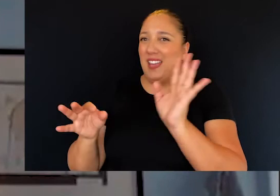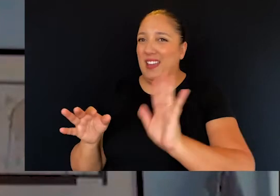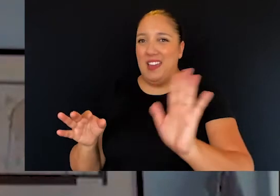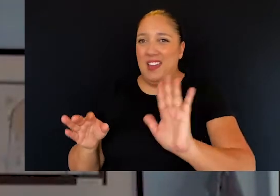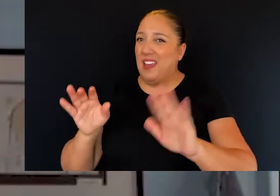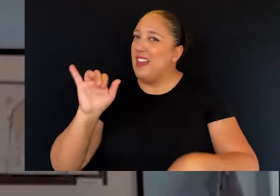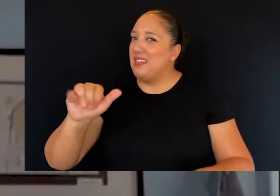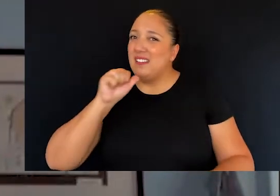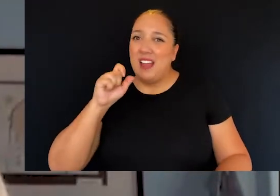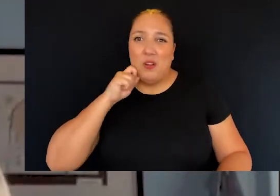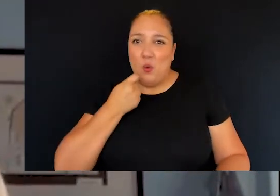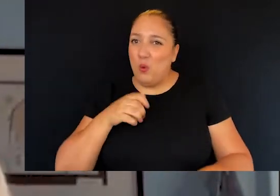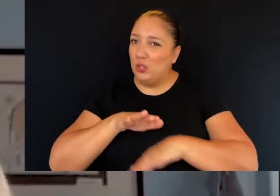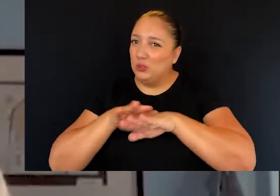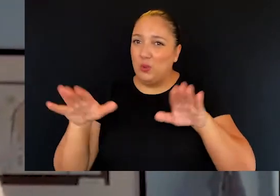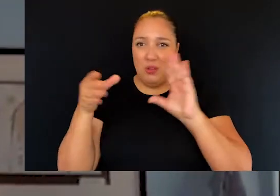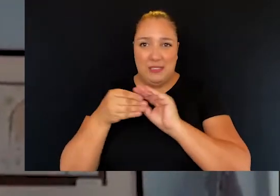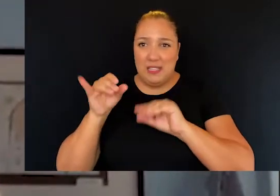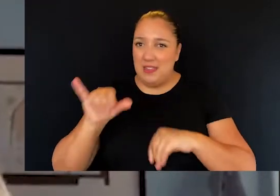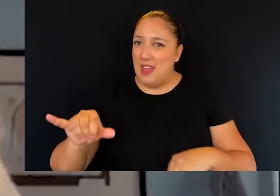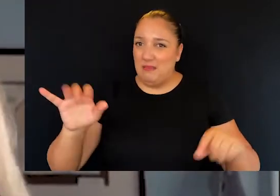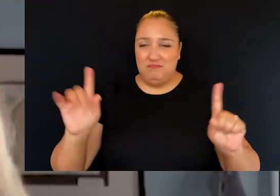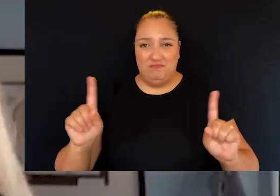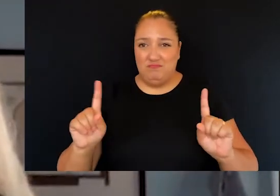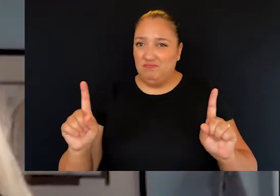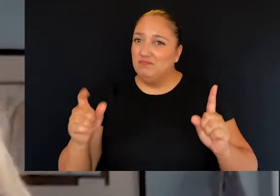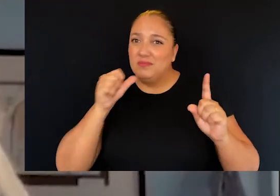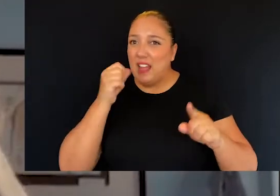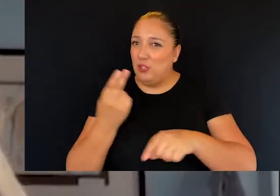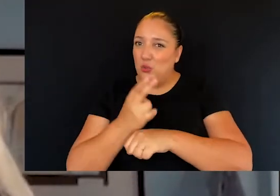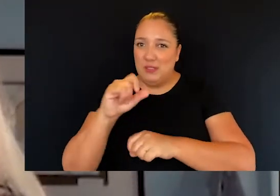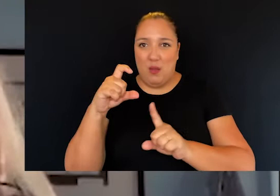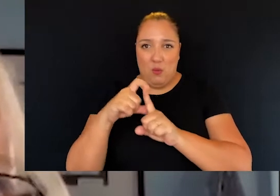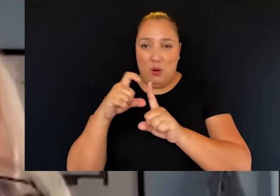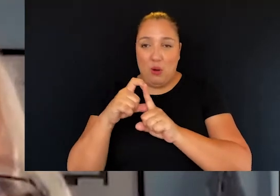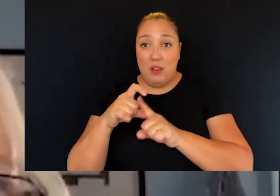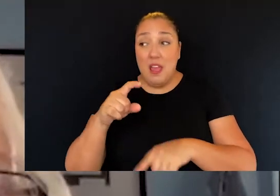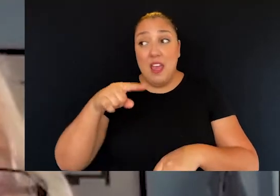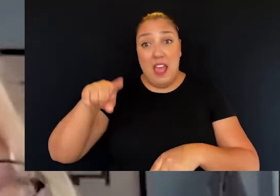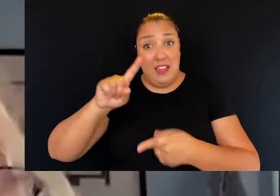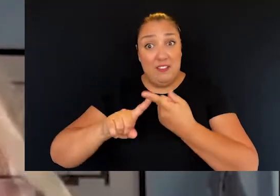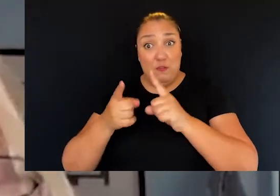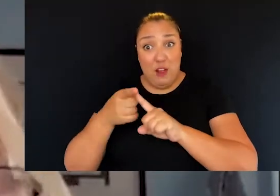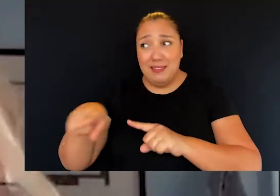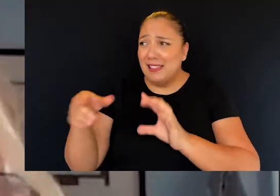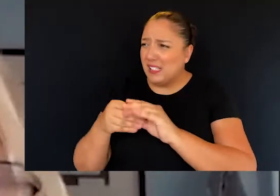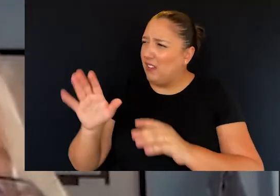"It's not the word that we can, we wanna use." And they've asked, you know? "What's that all about?" And that's the thing.